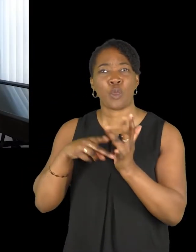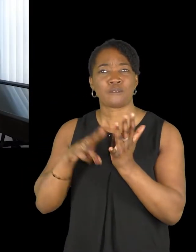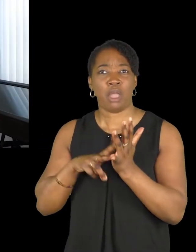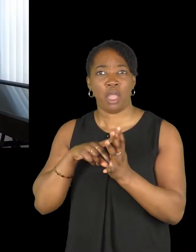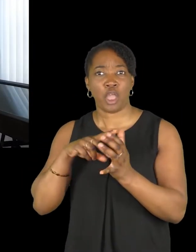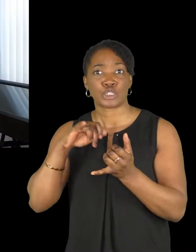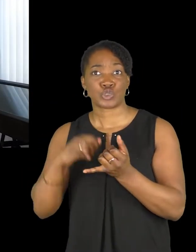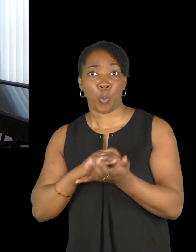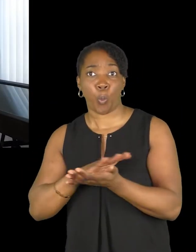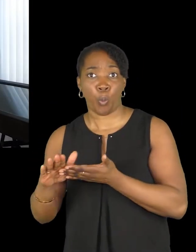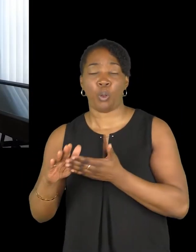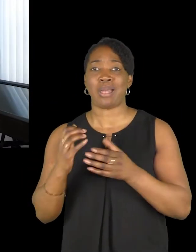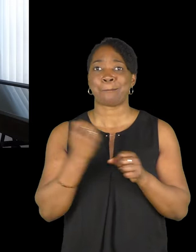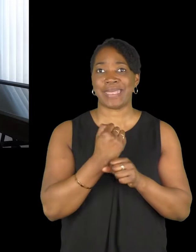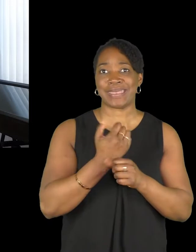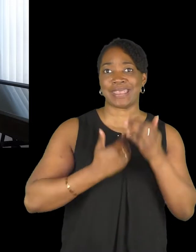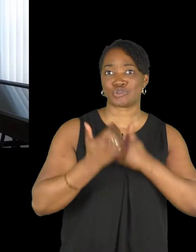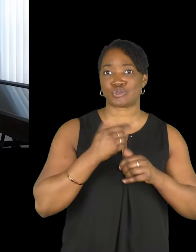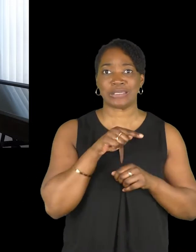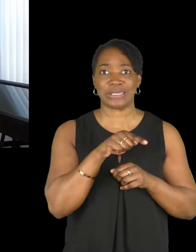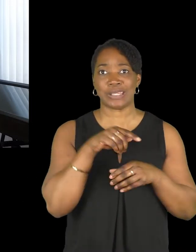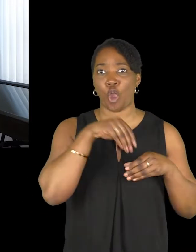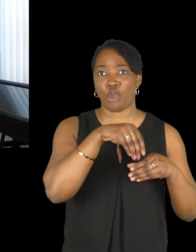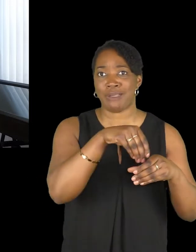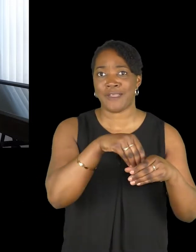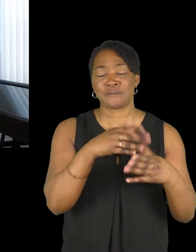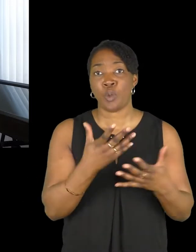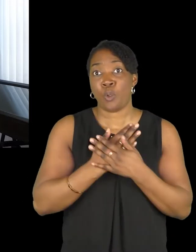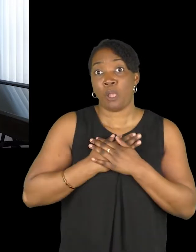I think the iniva, the Stuart Hall library and the Making Histories archive were the ones that we